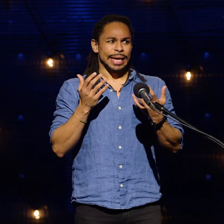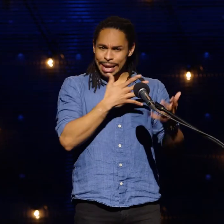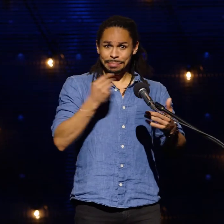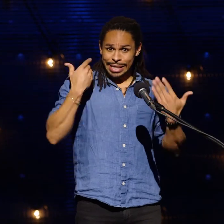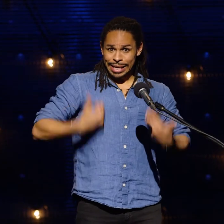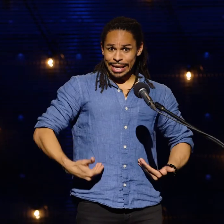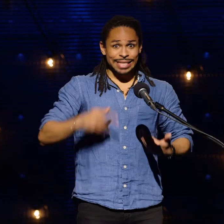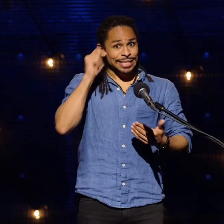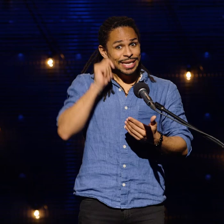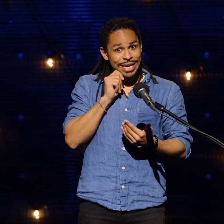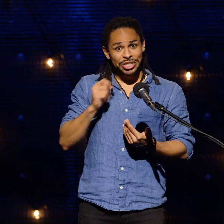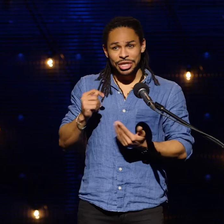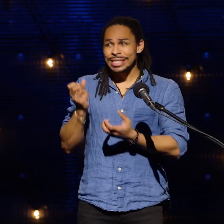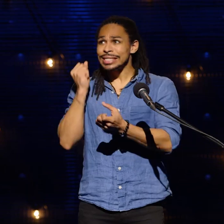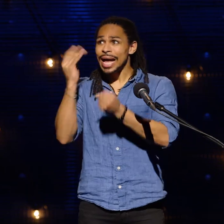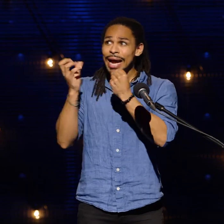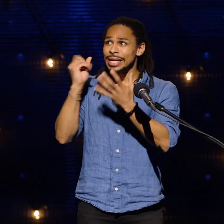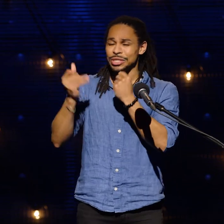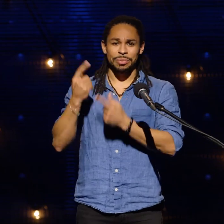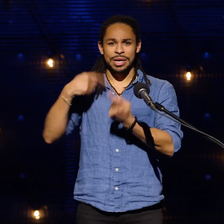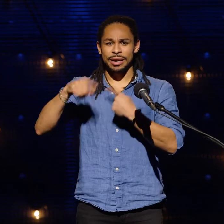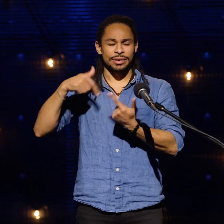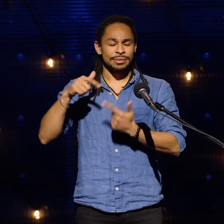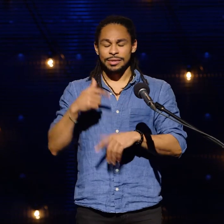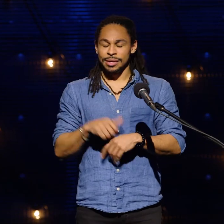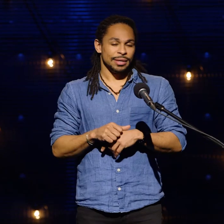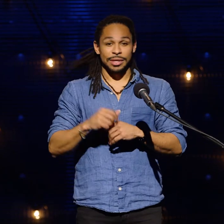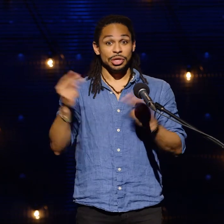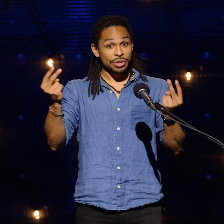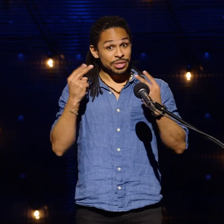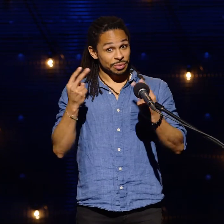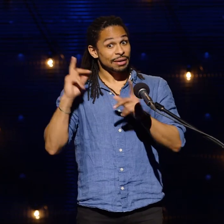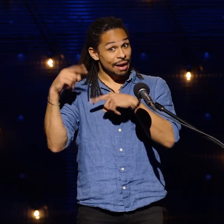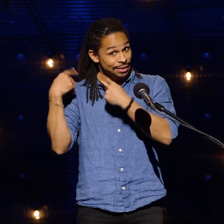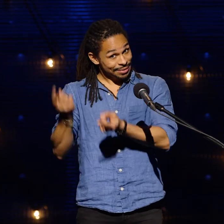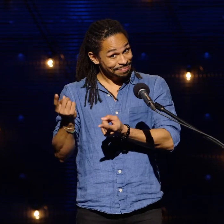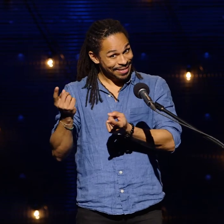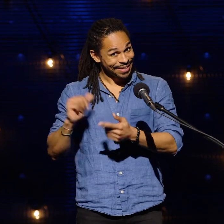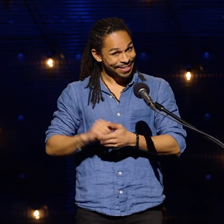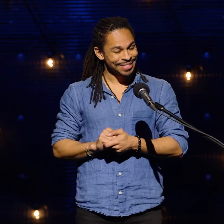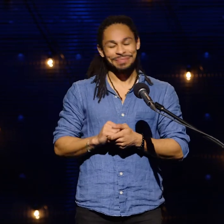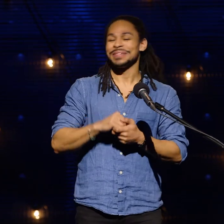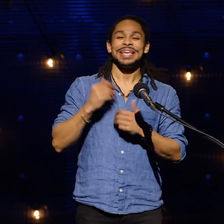and me as a teenager signing to one another, the looks we got.